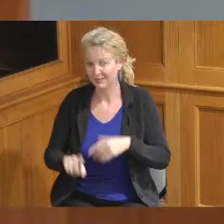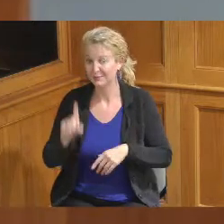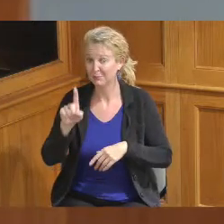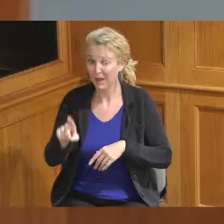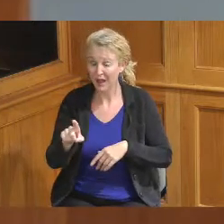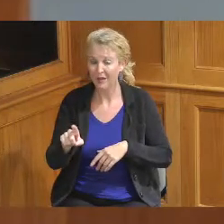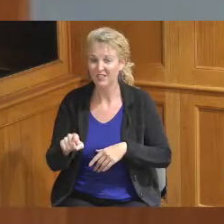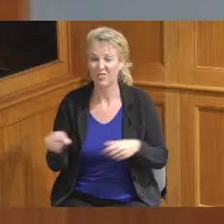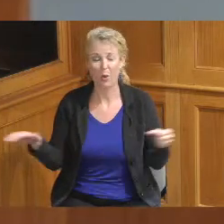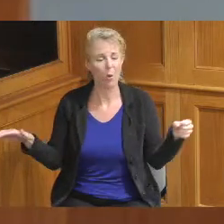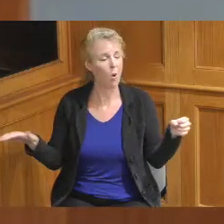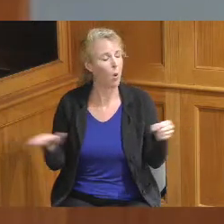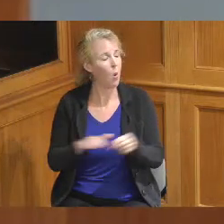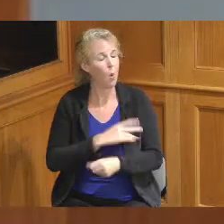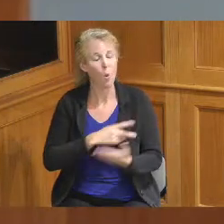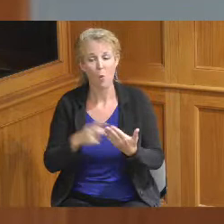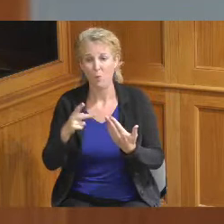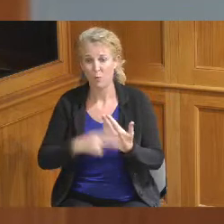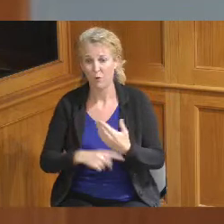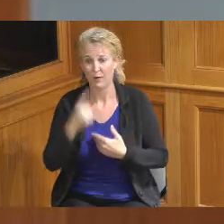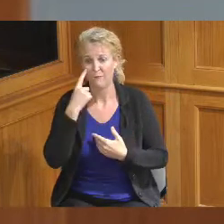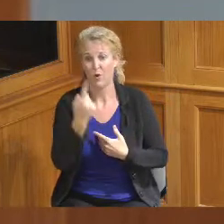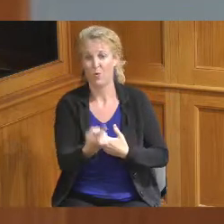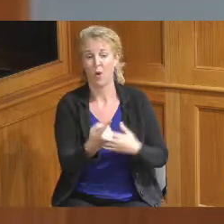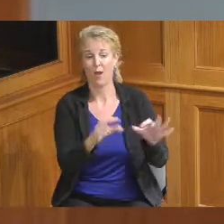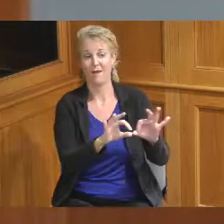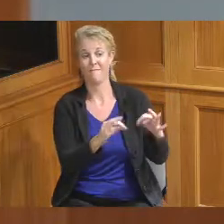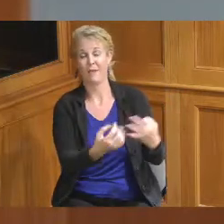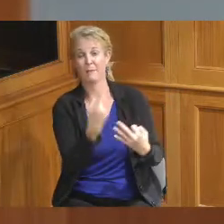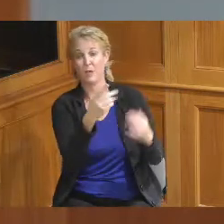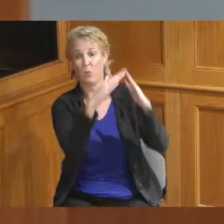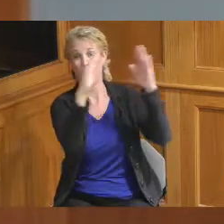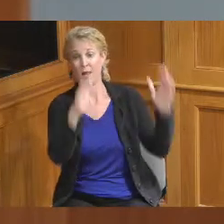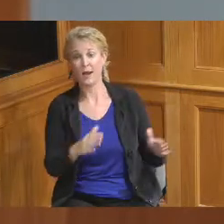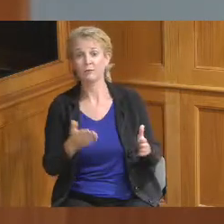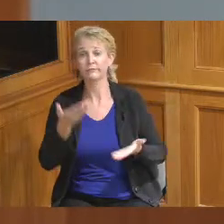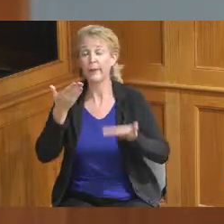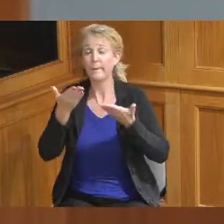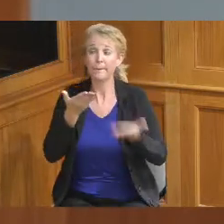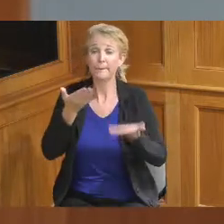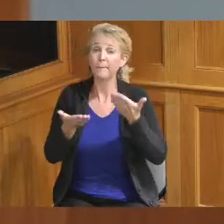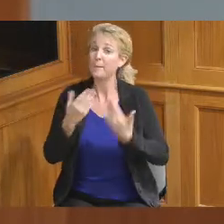the entire program for a residents now we may be able to get more let's say the the house doesn't